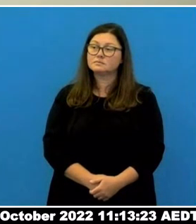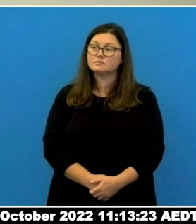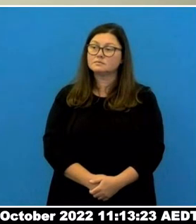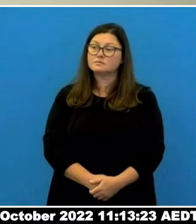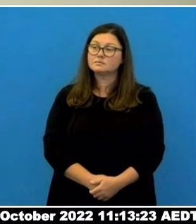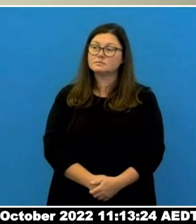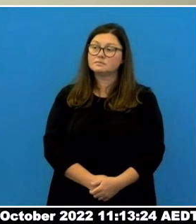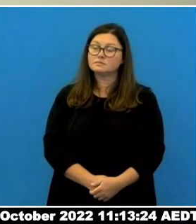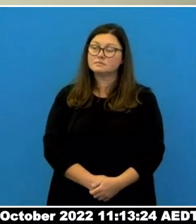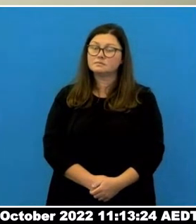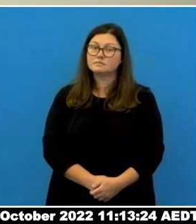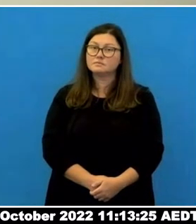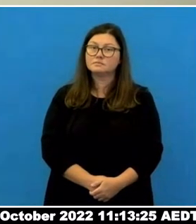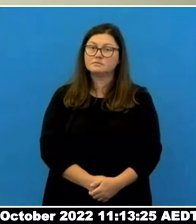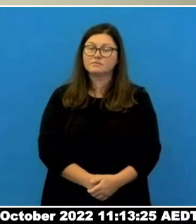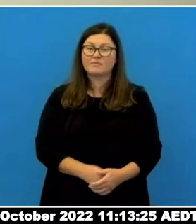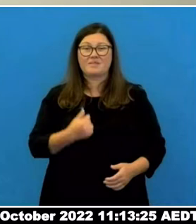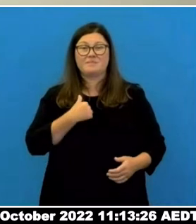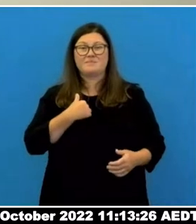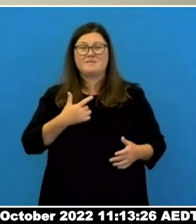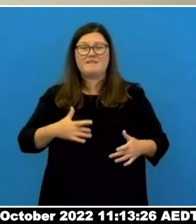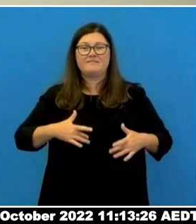My feeling is like that the detention centre